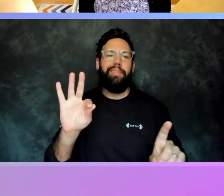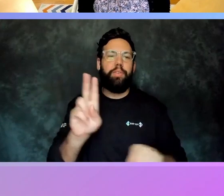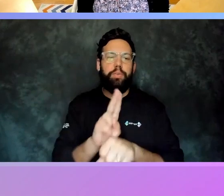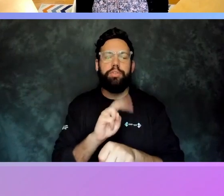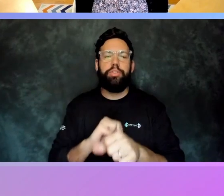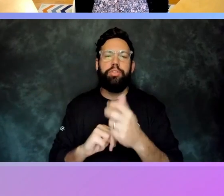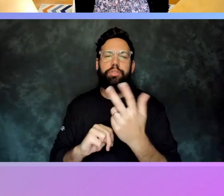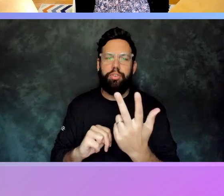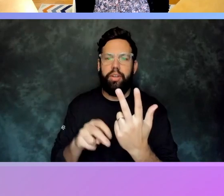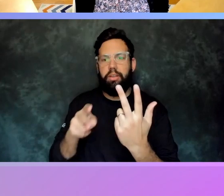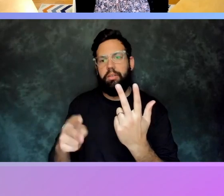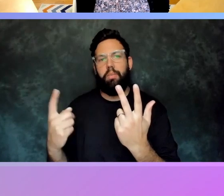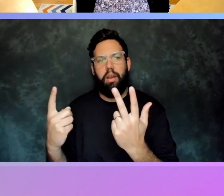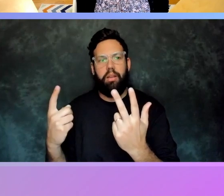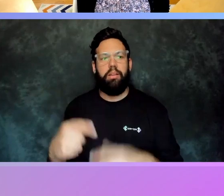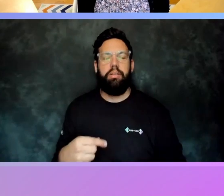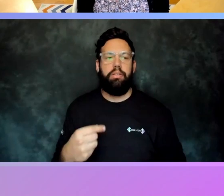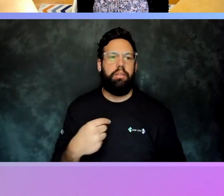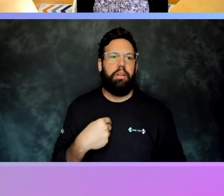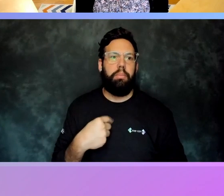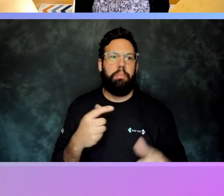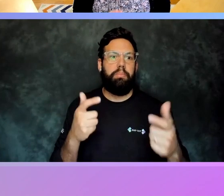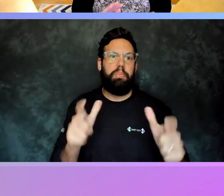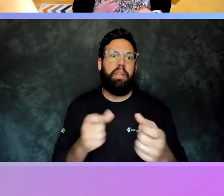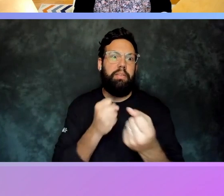perceive color, and this will help you best support their